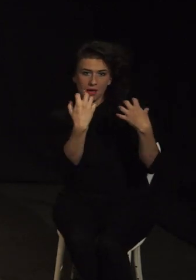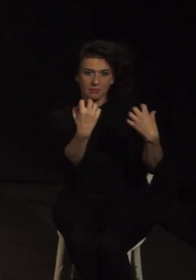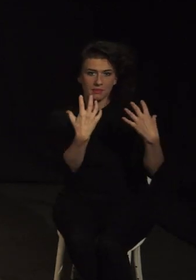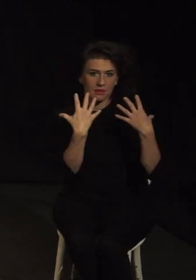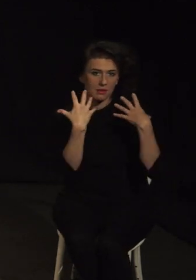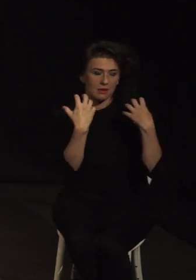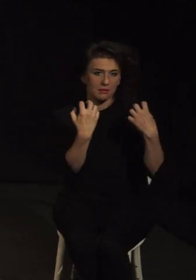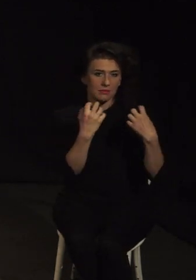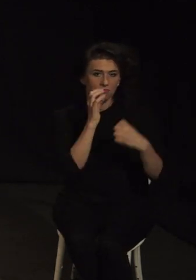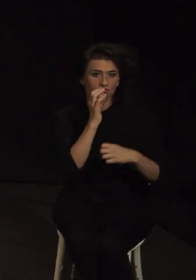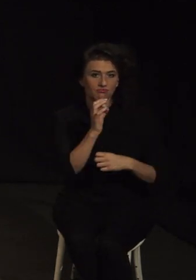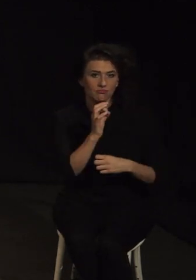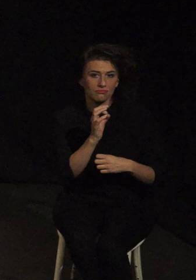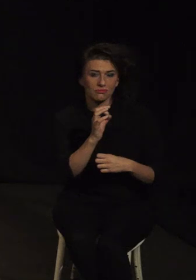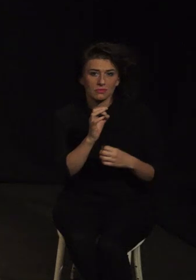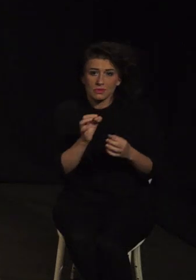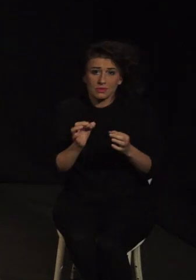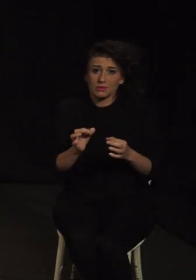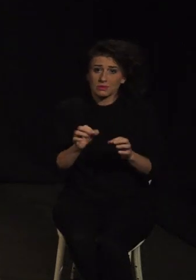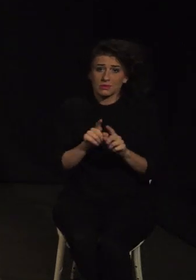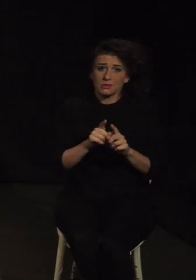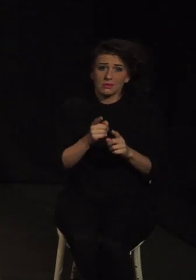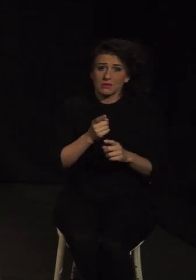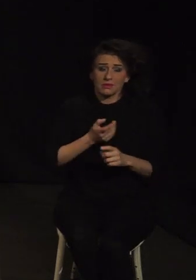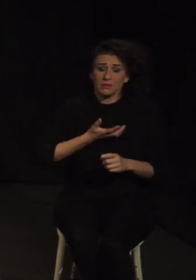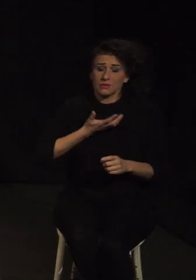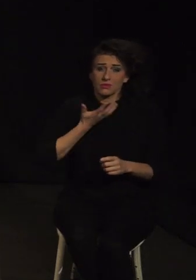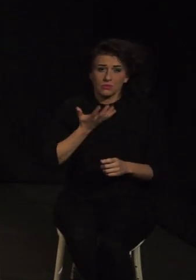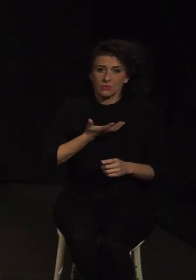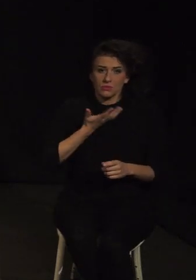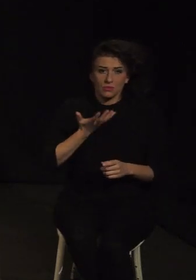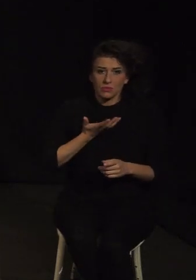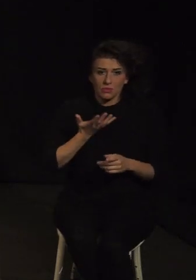Your presence today is very touching,